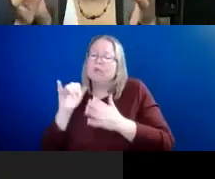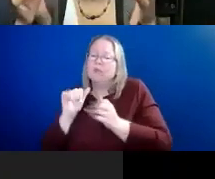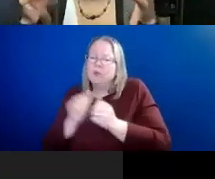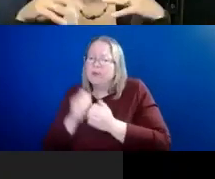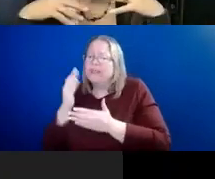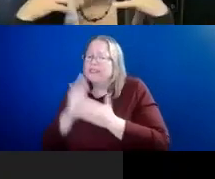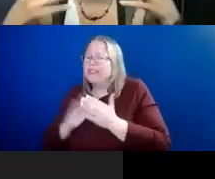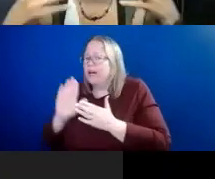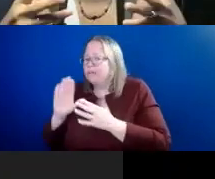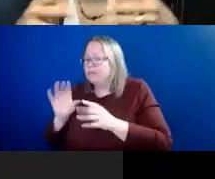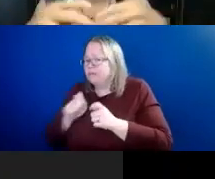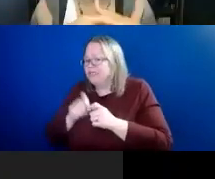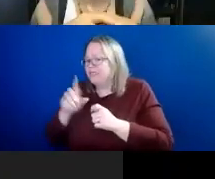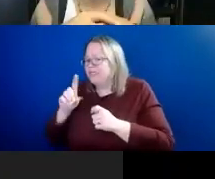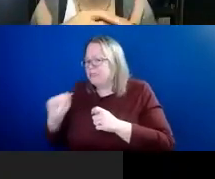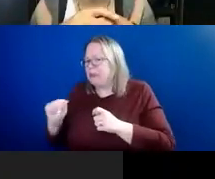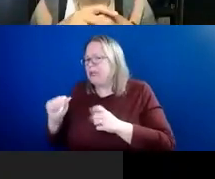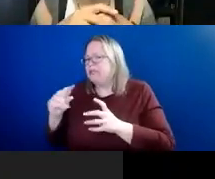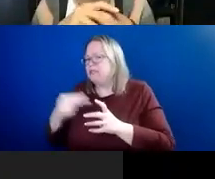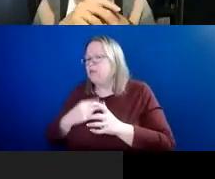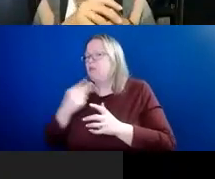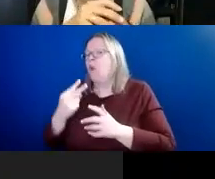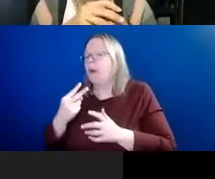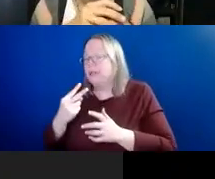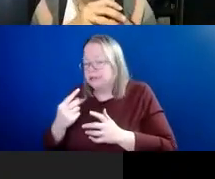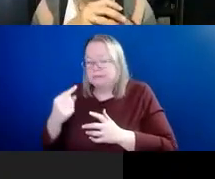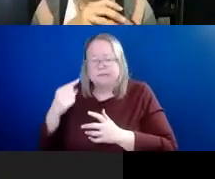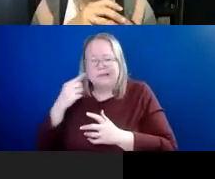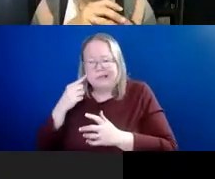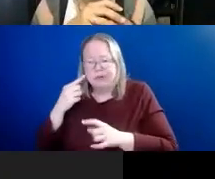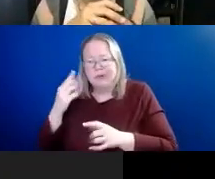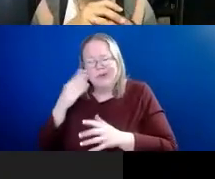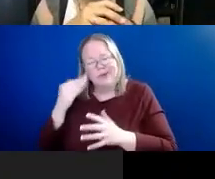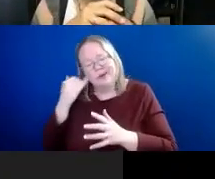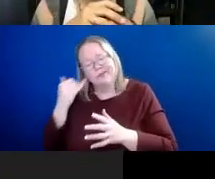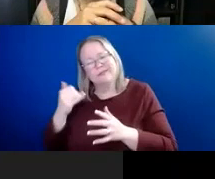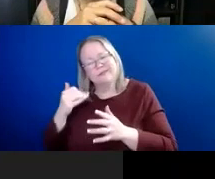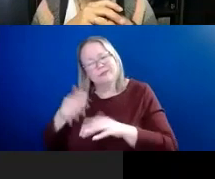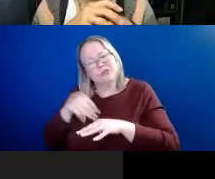to get their voice heard . 13:23:46 You need to think